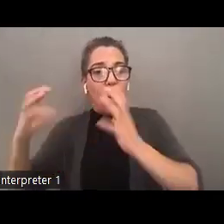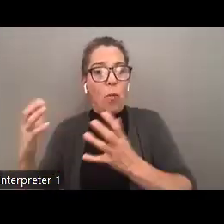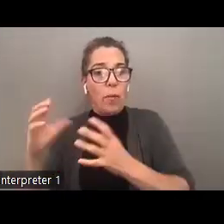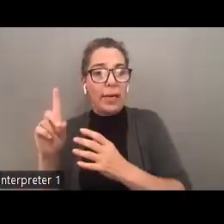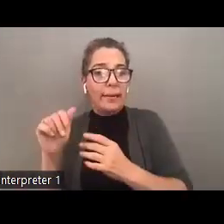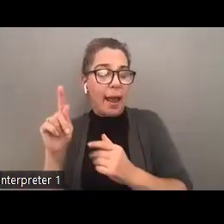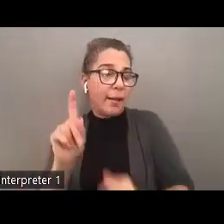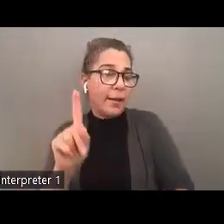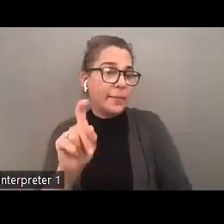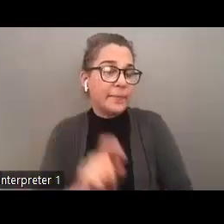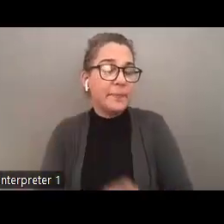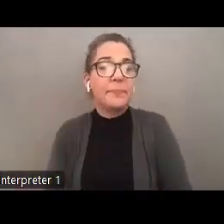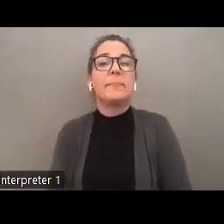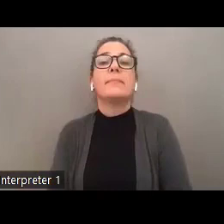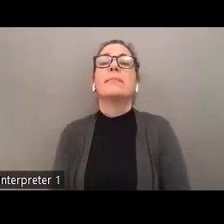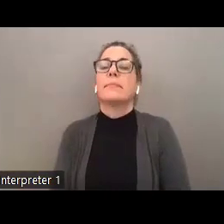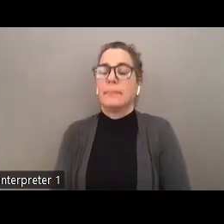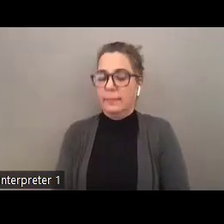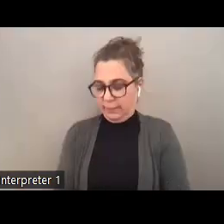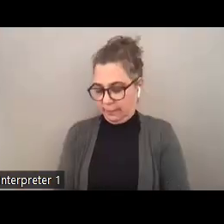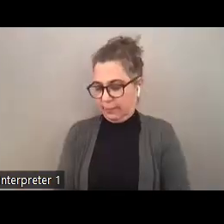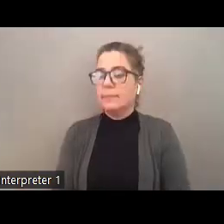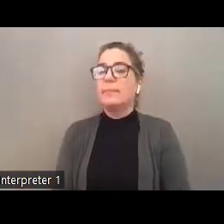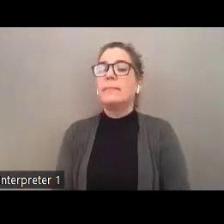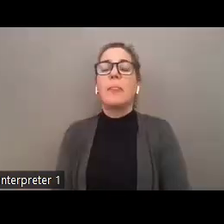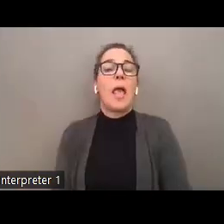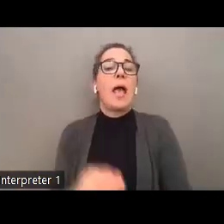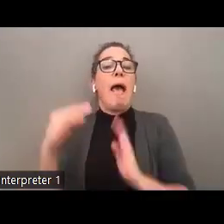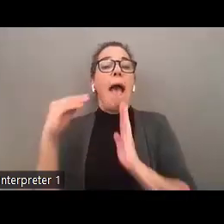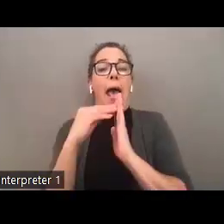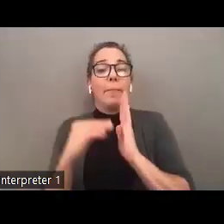Julia Slutsman: Sure. As I mentioned earlier, for applications with receipt dates